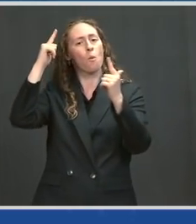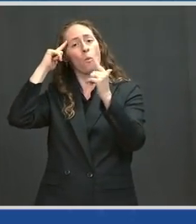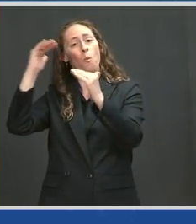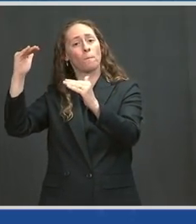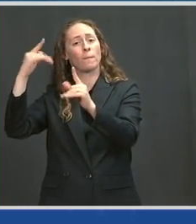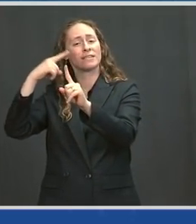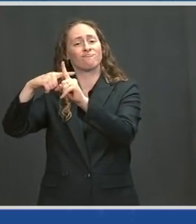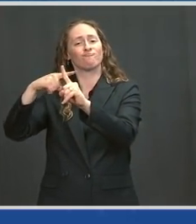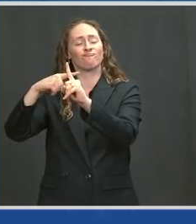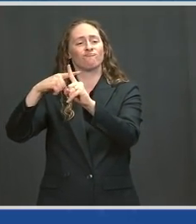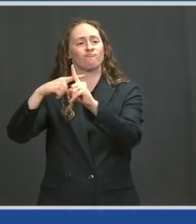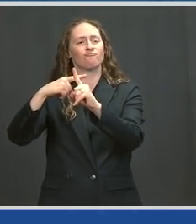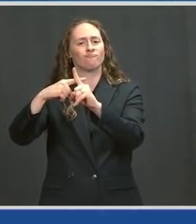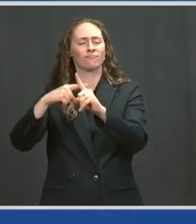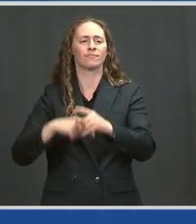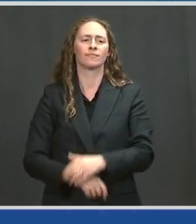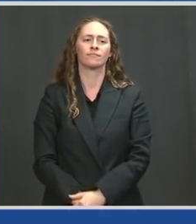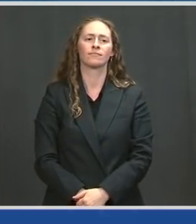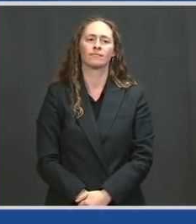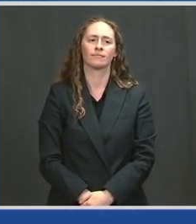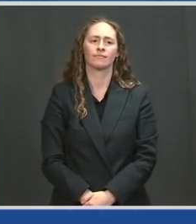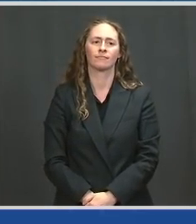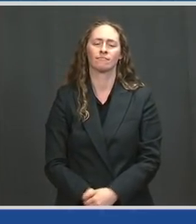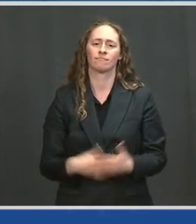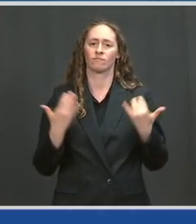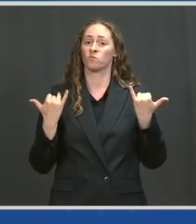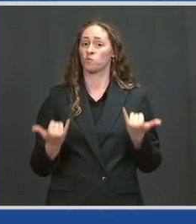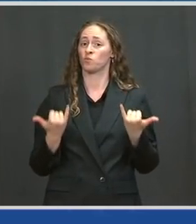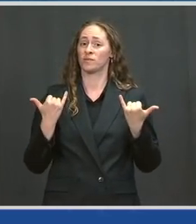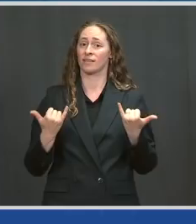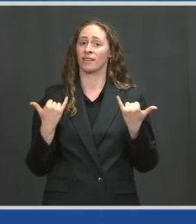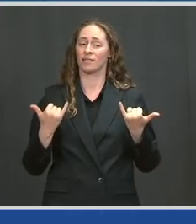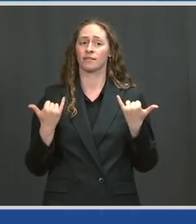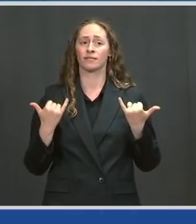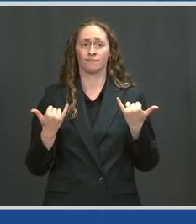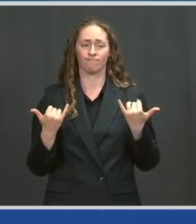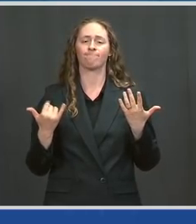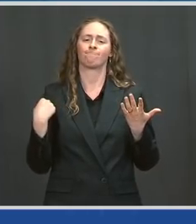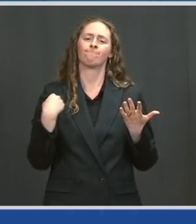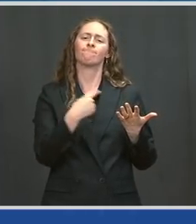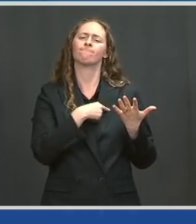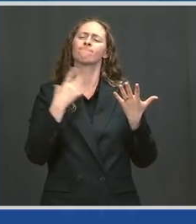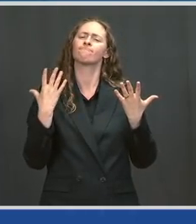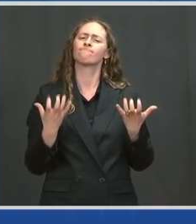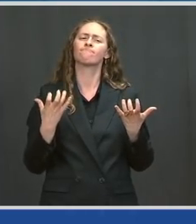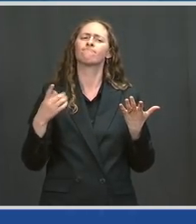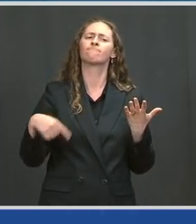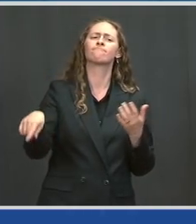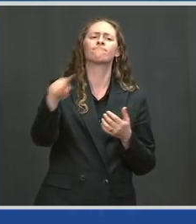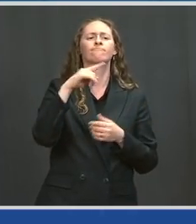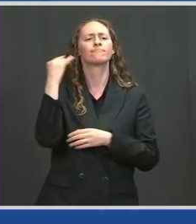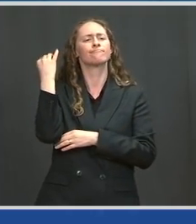On this sacred and solemn day, may we find that distinctly Greenwood spirit that defines the American spirit.